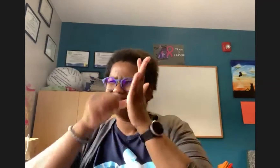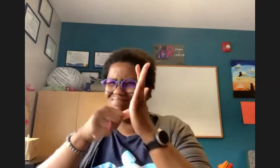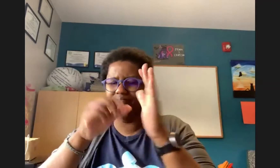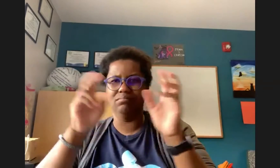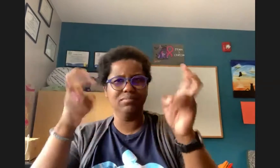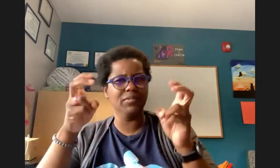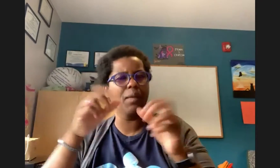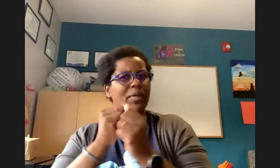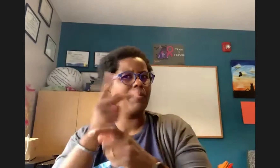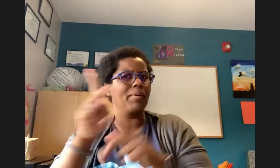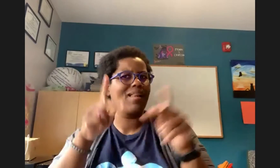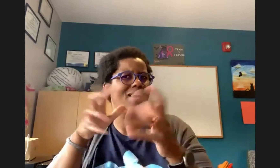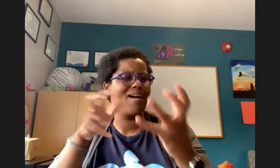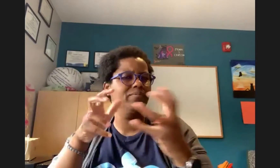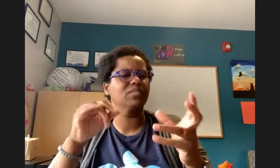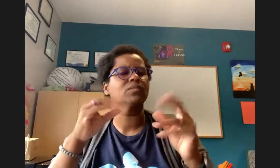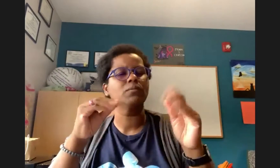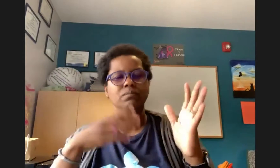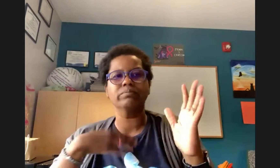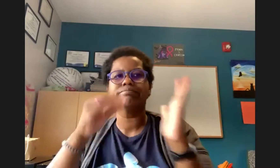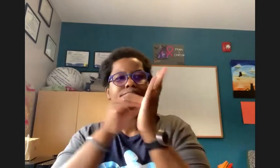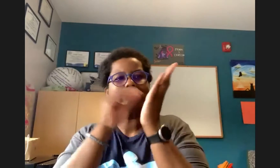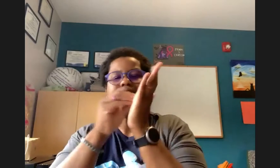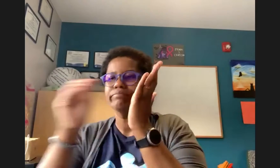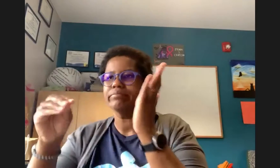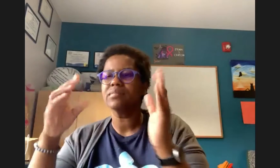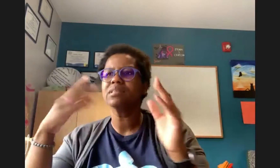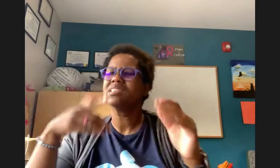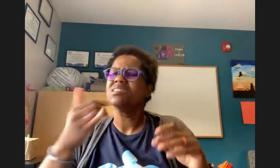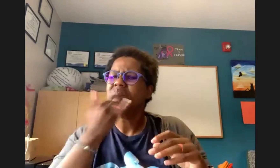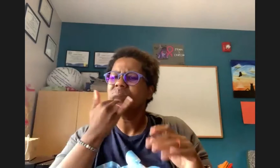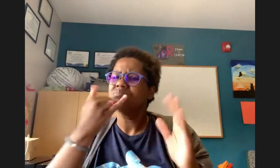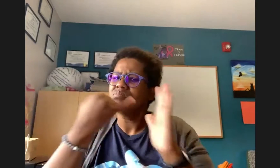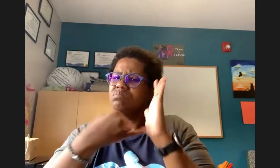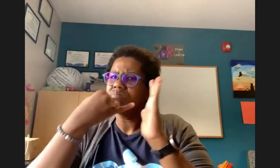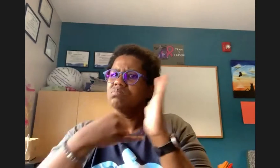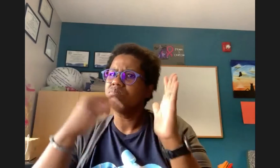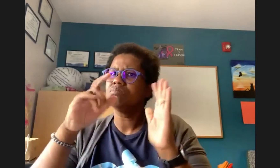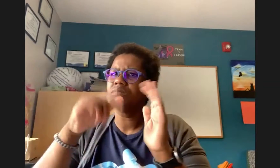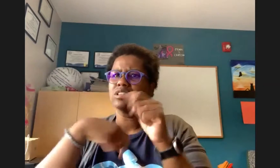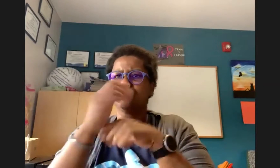They really emphasized that the slogan needs to be something that will be humorous, that will make people laugh.